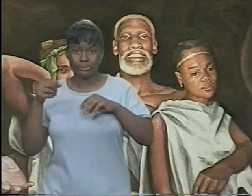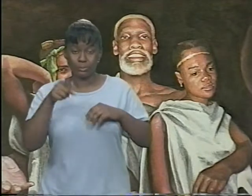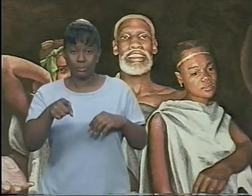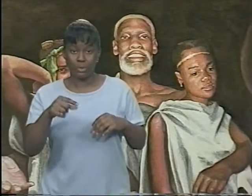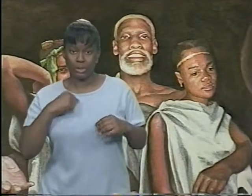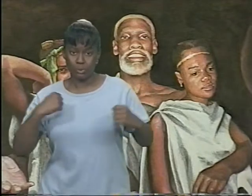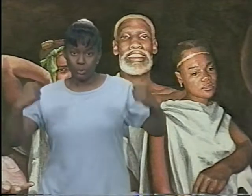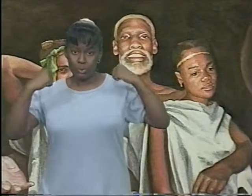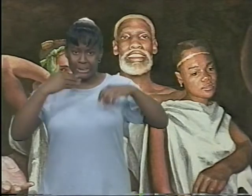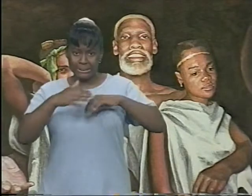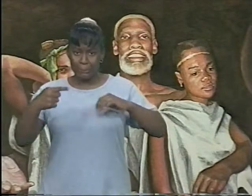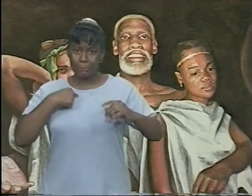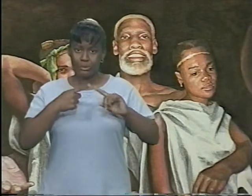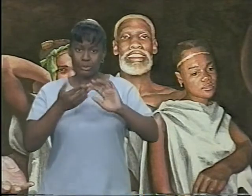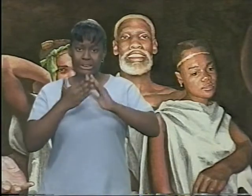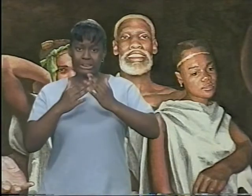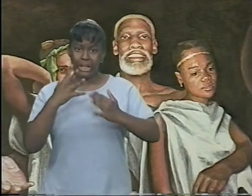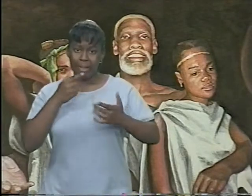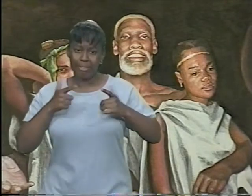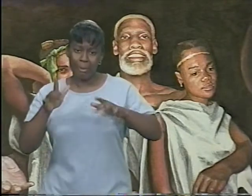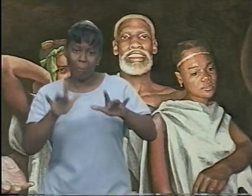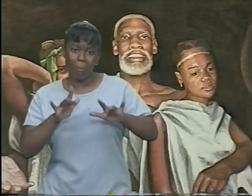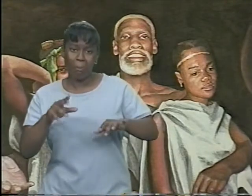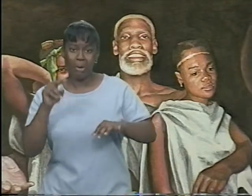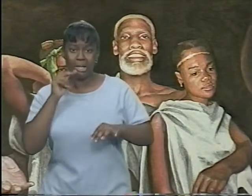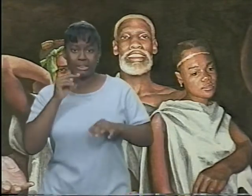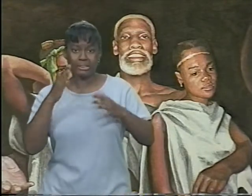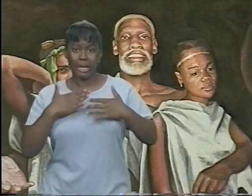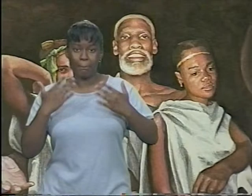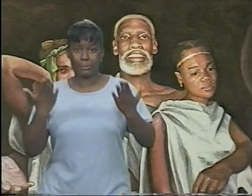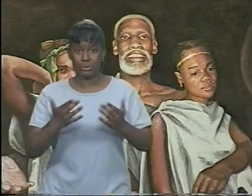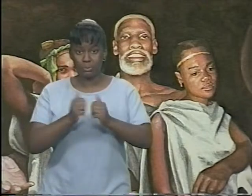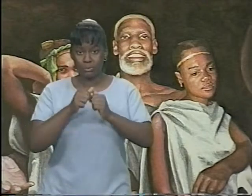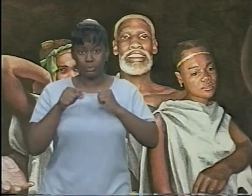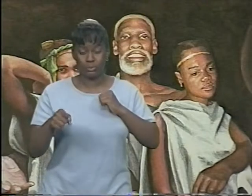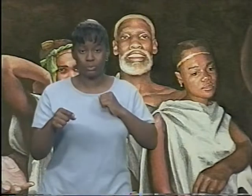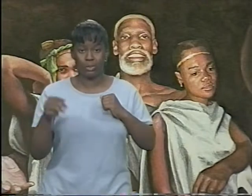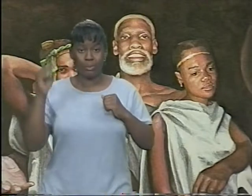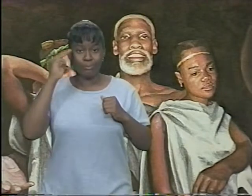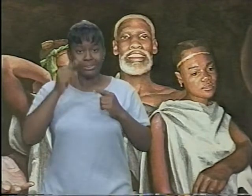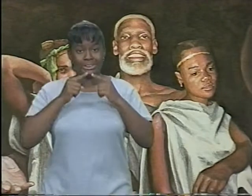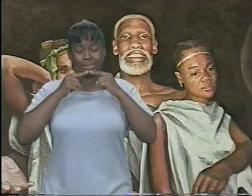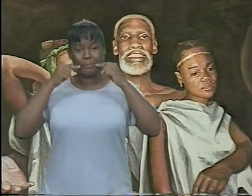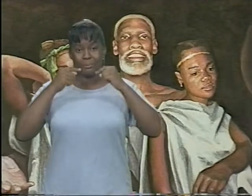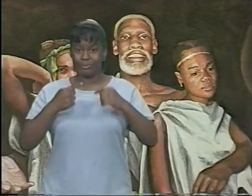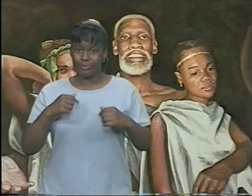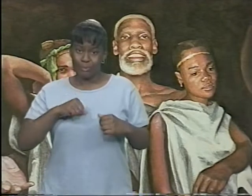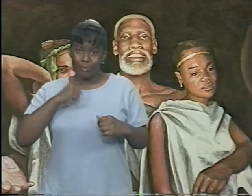even to be wife to the king. I know Nyasha would grieve to death if she were parted from you.